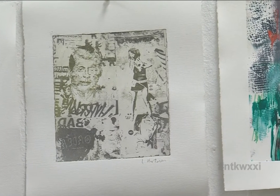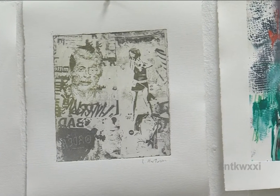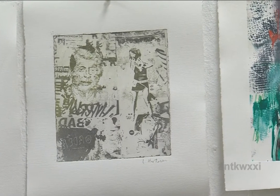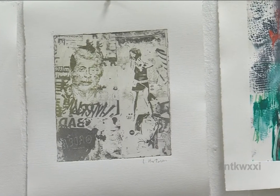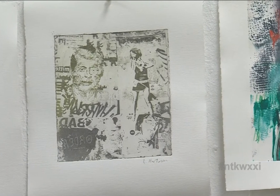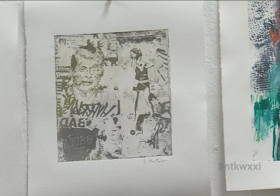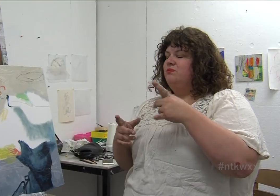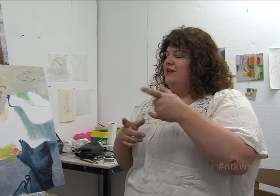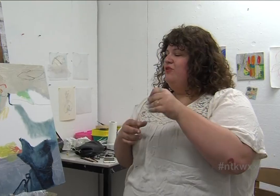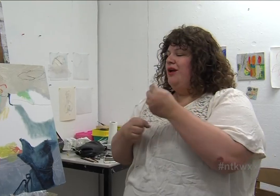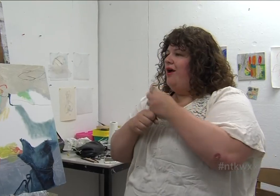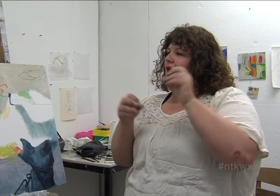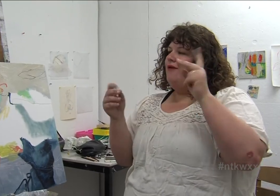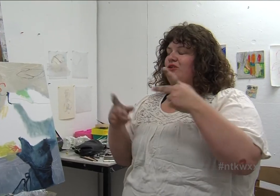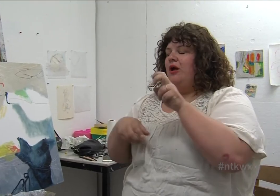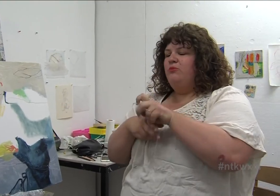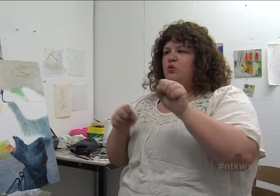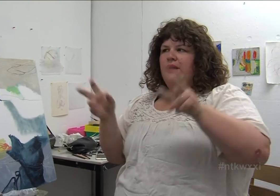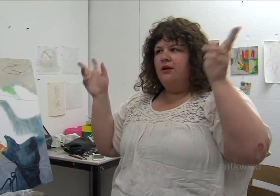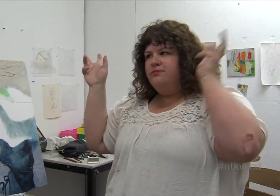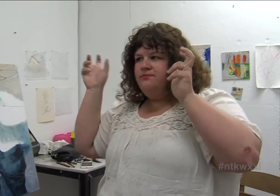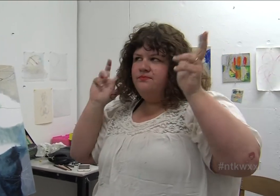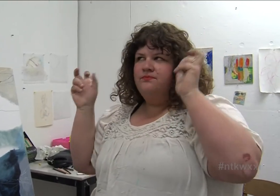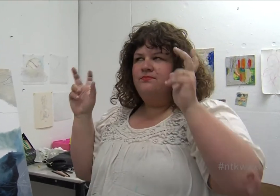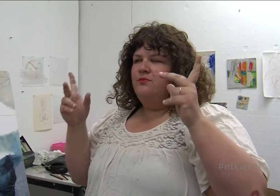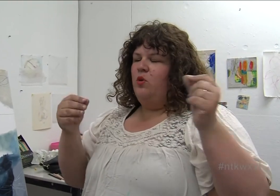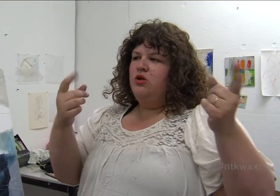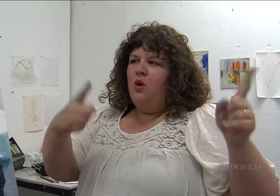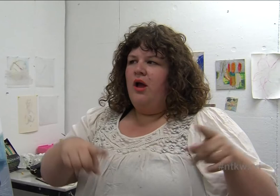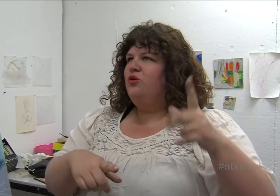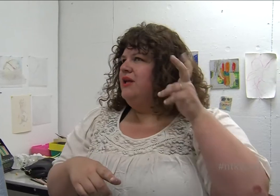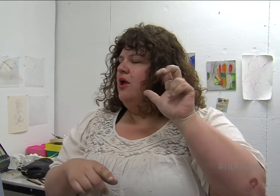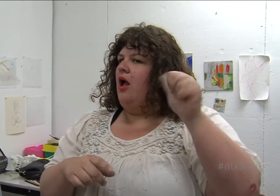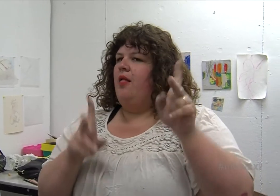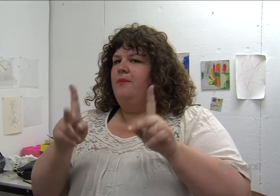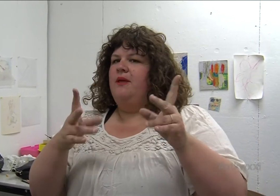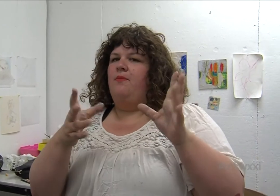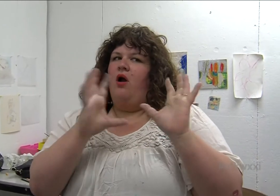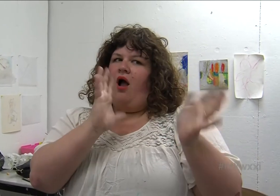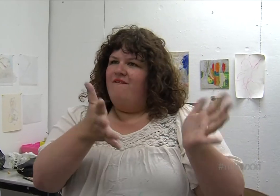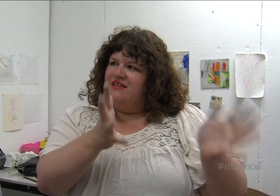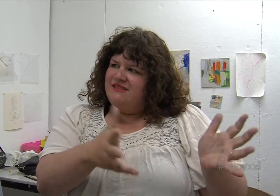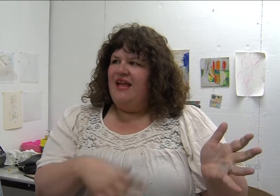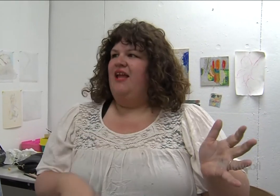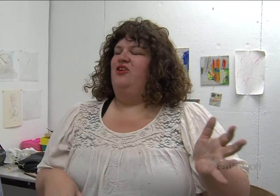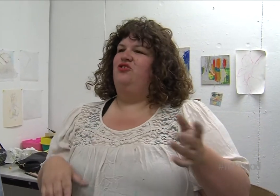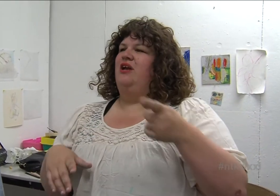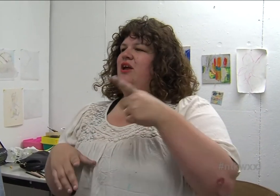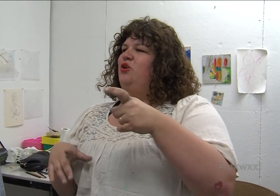(HARTMAN) HEARING PEOPLE, THEY HAVE THE OPPORTUNITY TO HEAR WHAT'S GOING ON AROUND THEM, SO THEY CAN HEAR OTHER PEOPLE'S